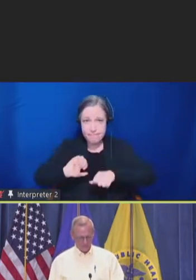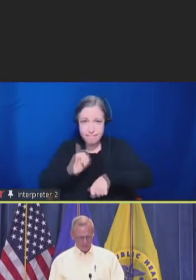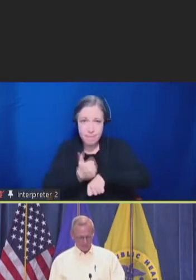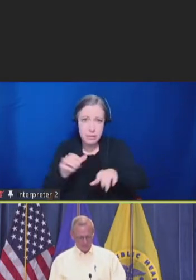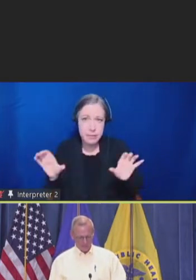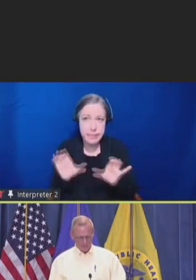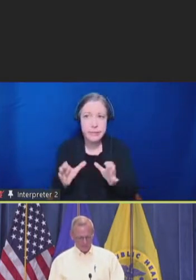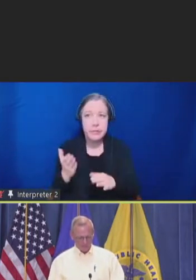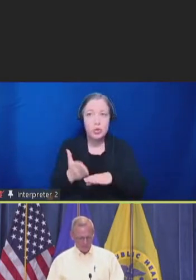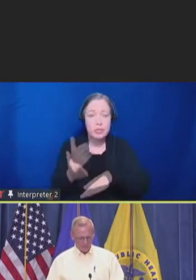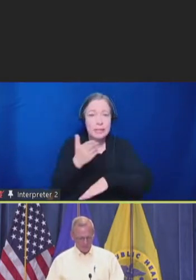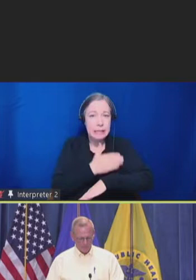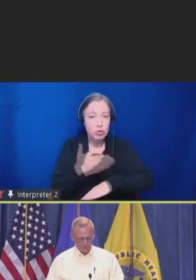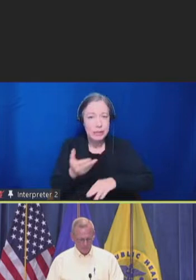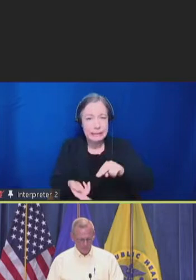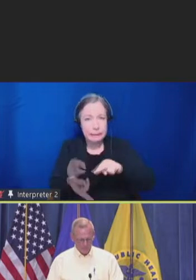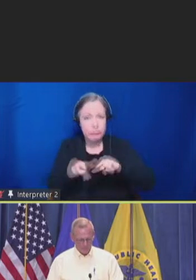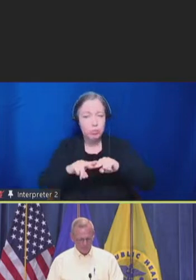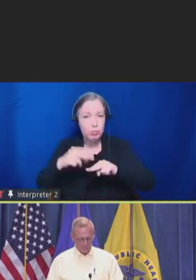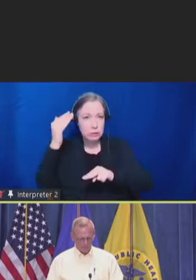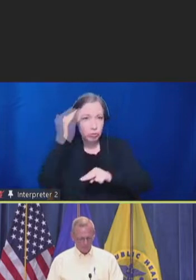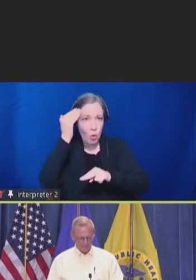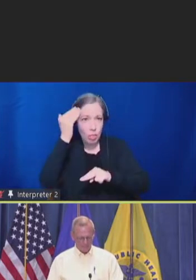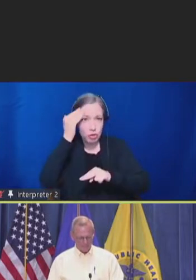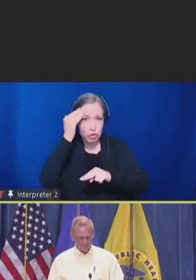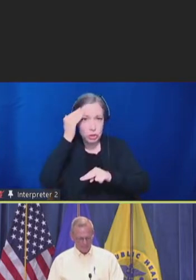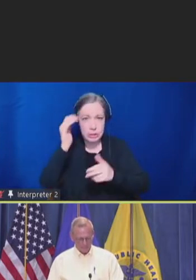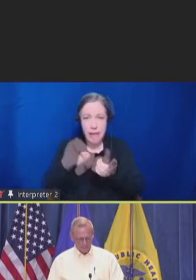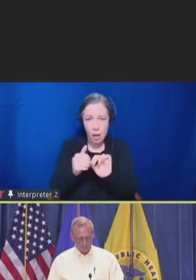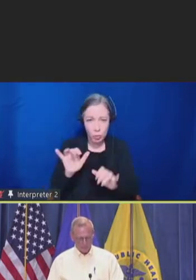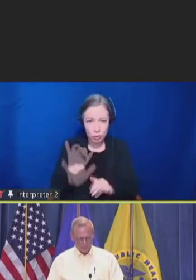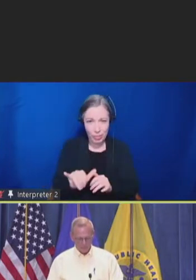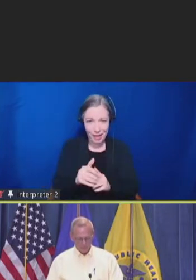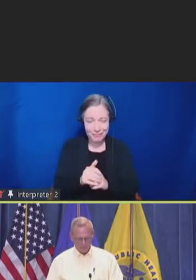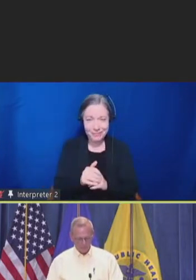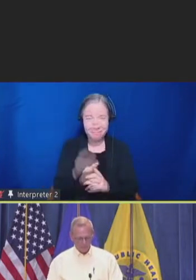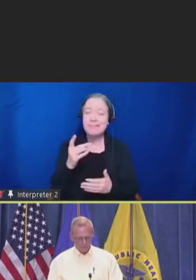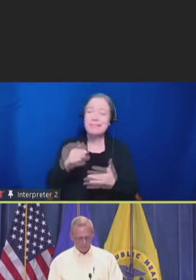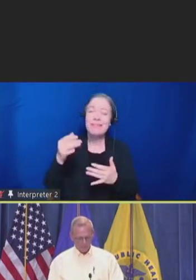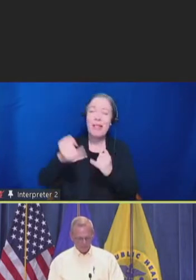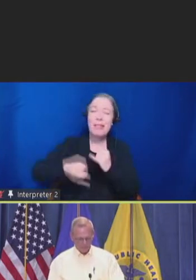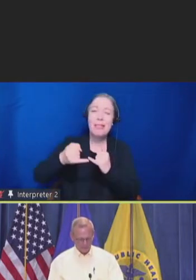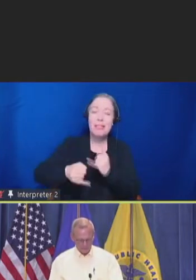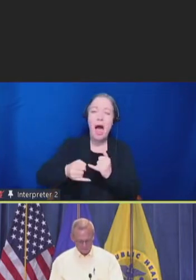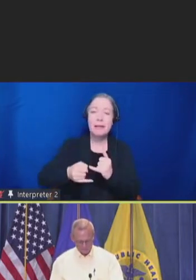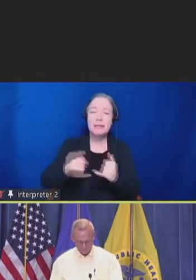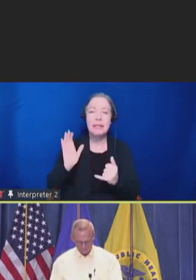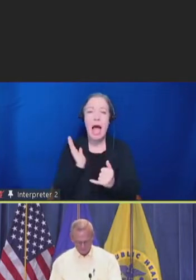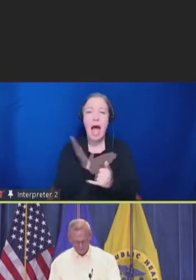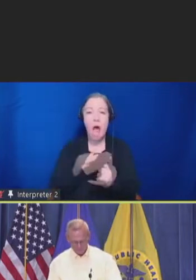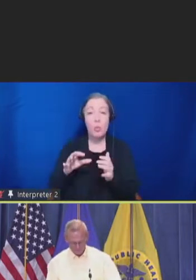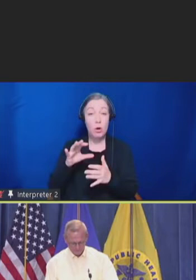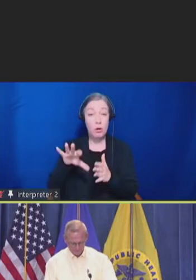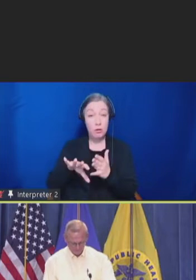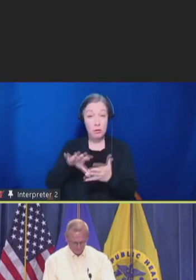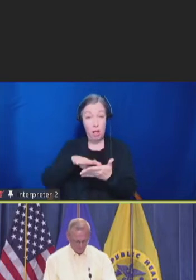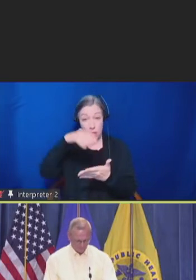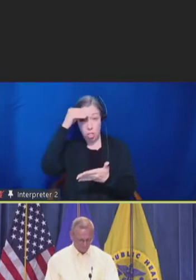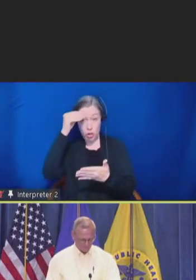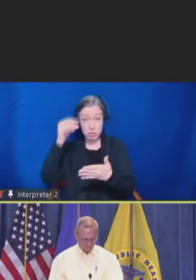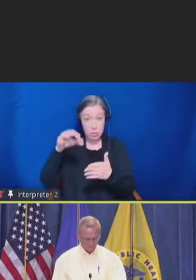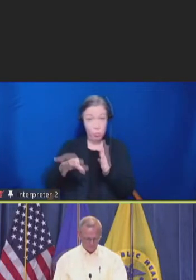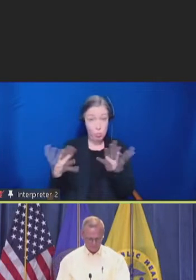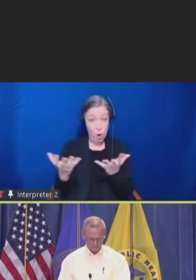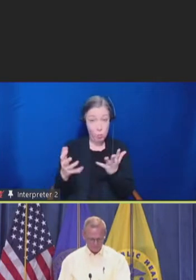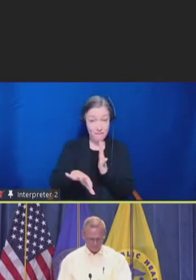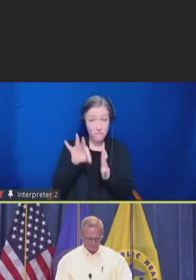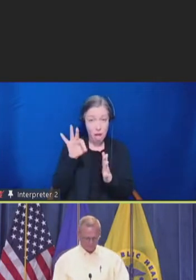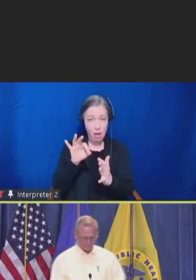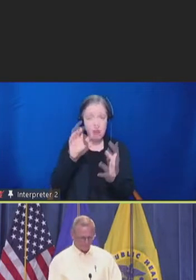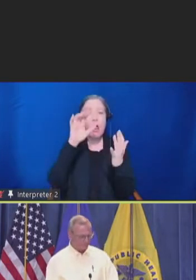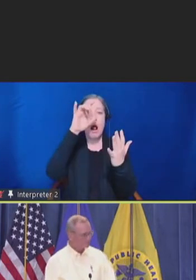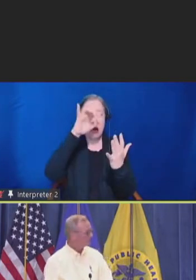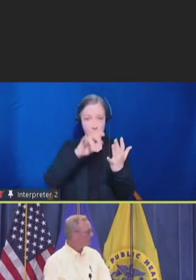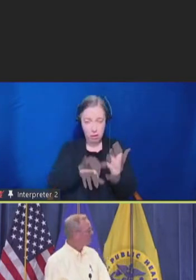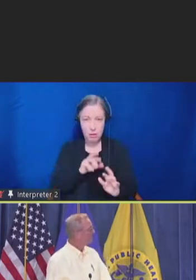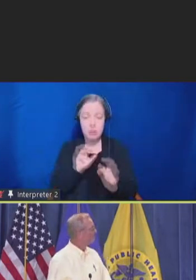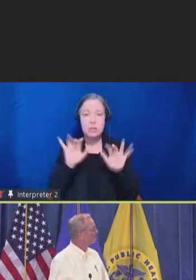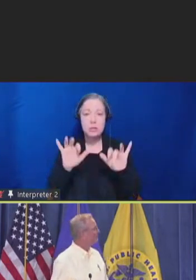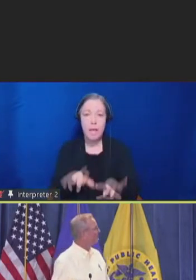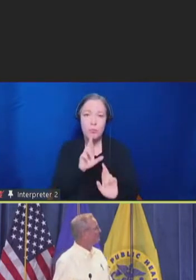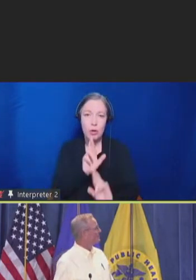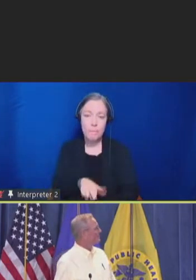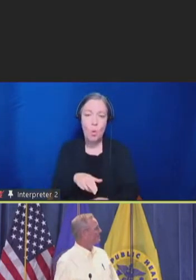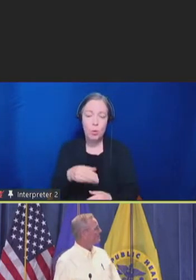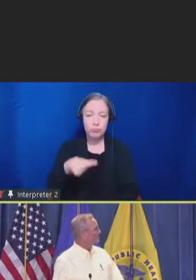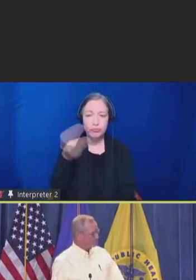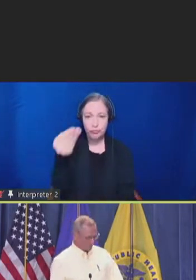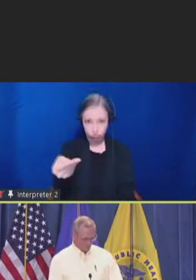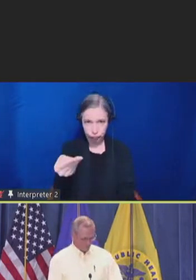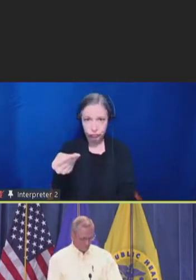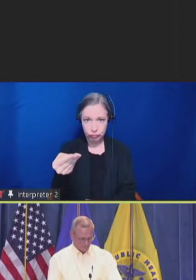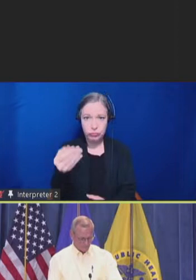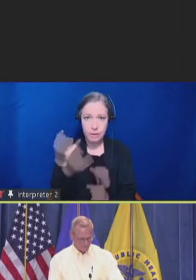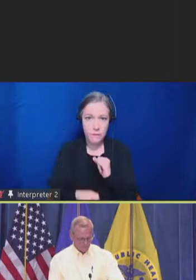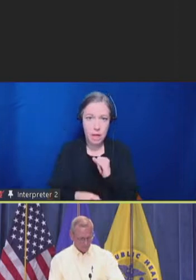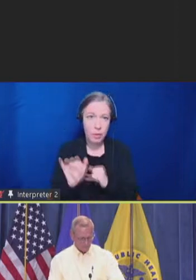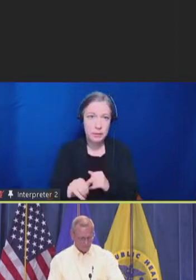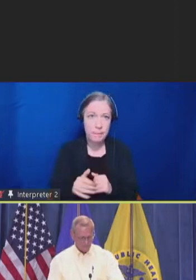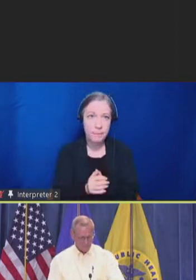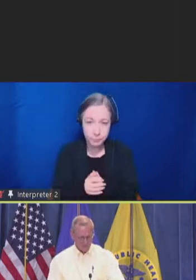And to complete this by writing a succinct report summarizing the findings.